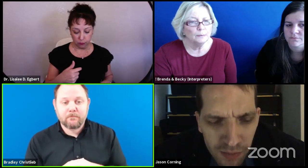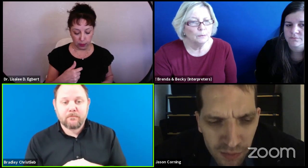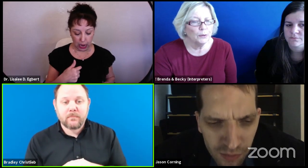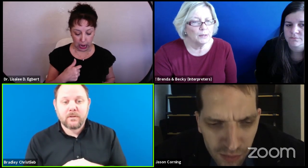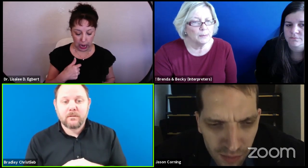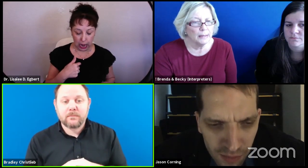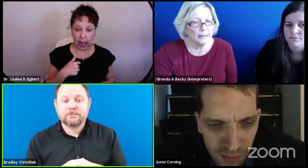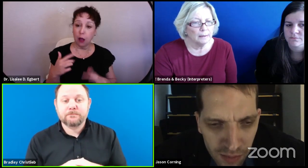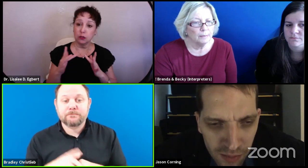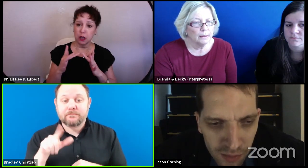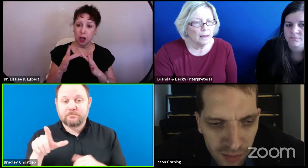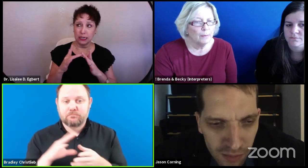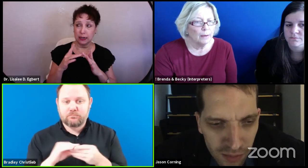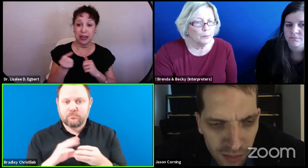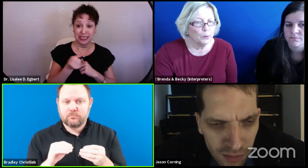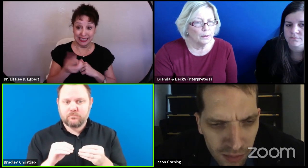with this meeting and my report.